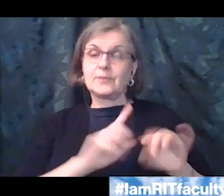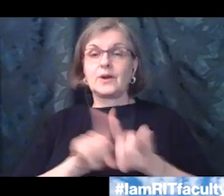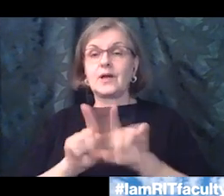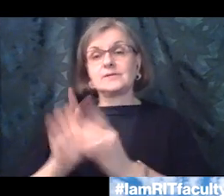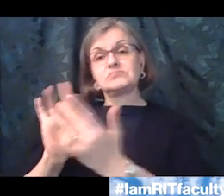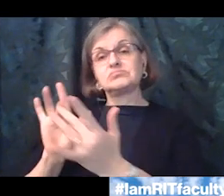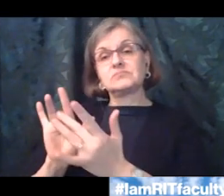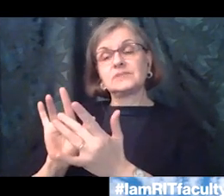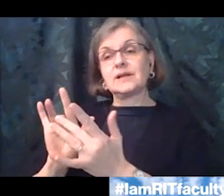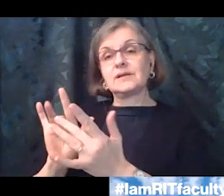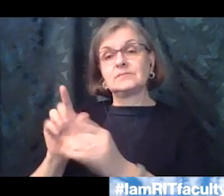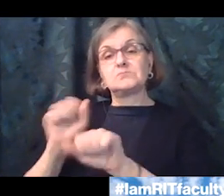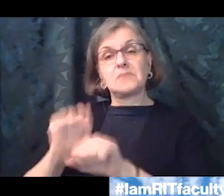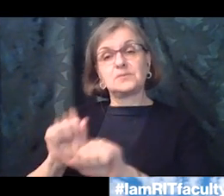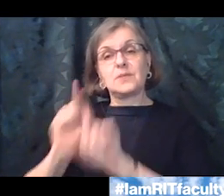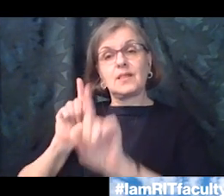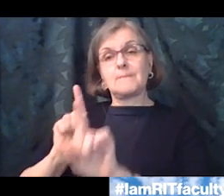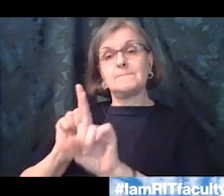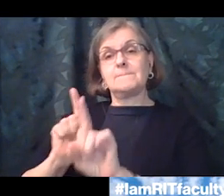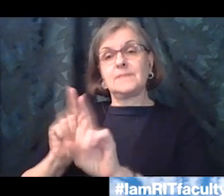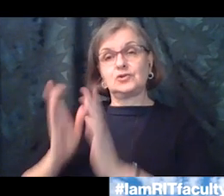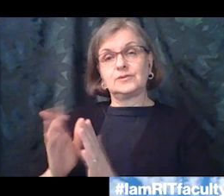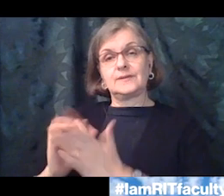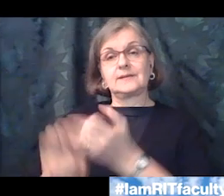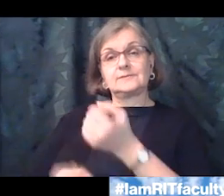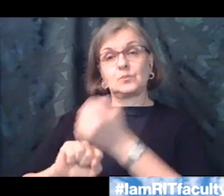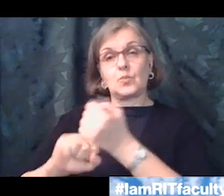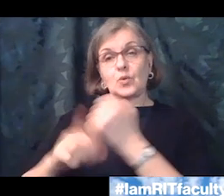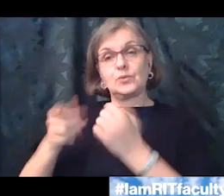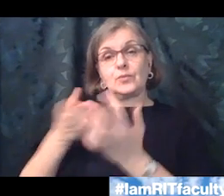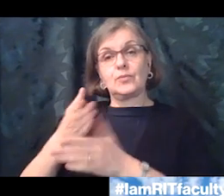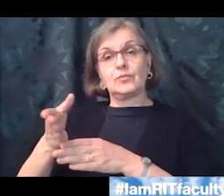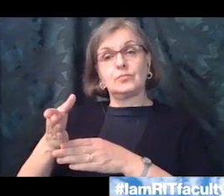that can guide you through the different stages of your career.